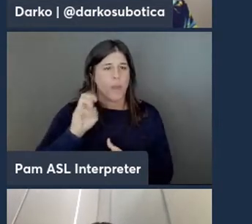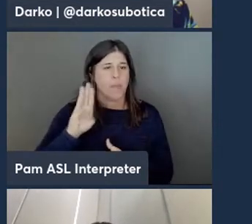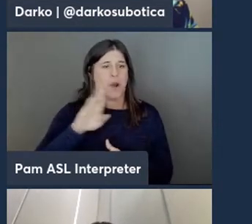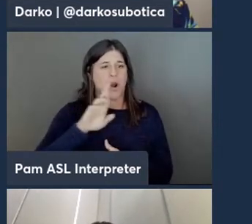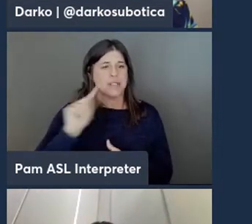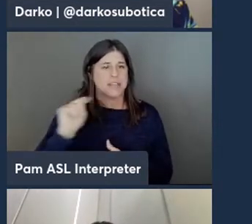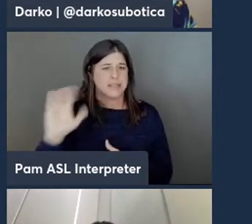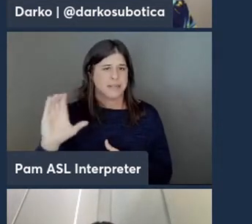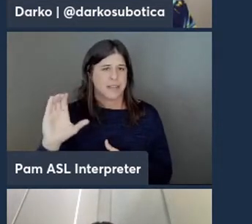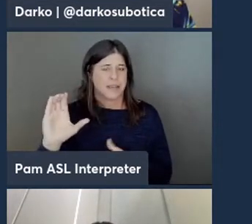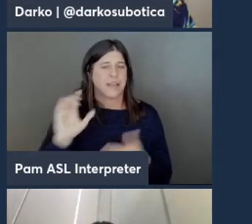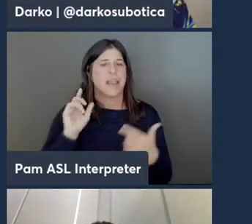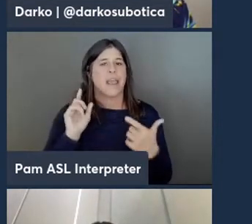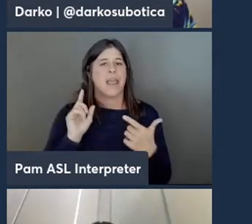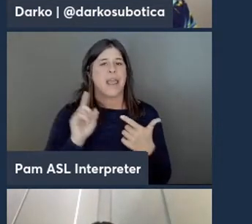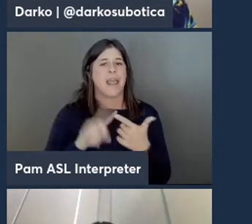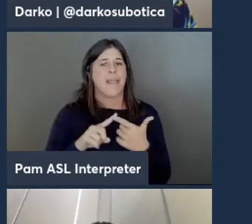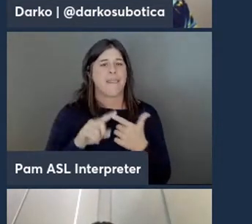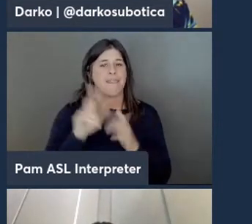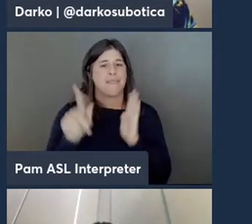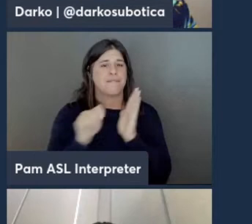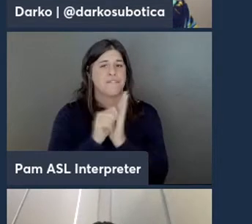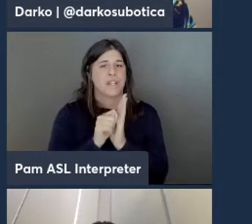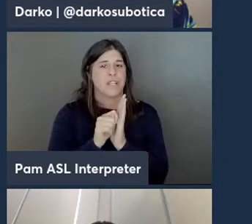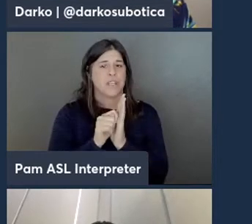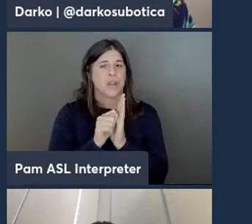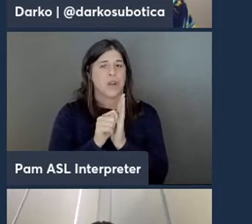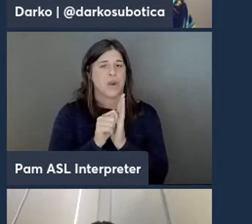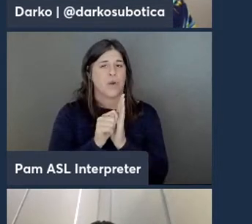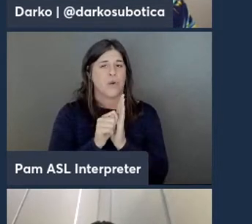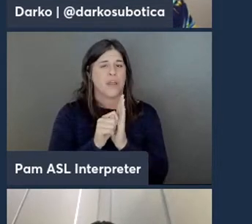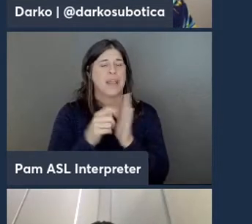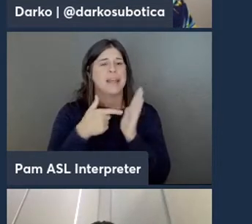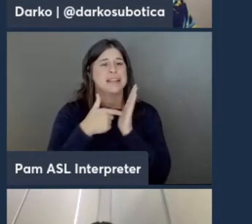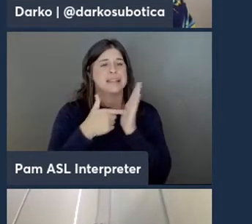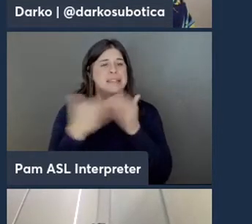and the video, the delivered frames per second is 30 frames per second.